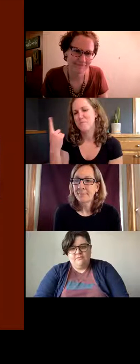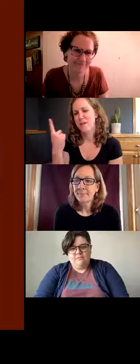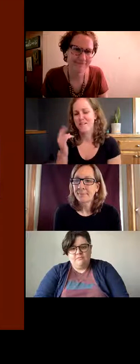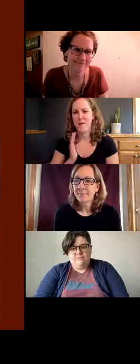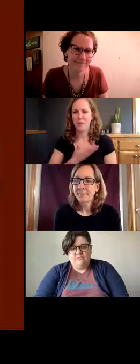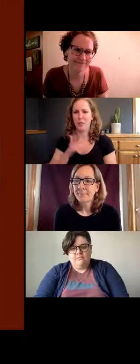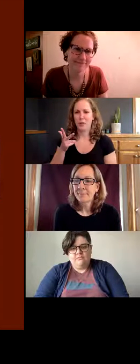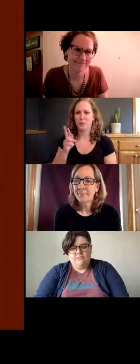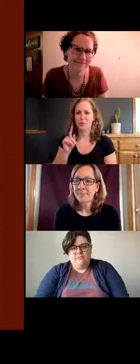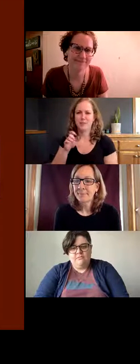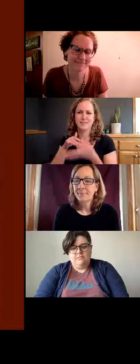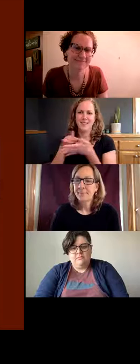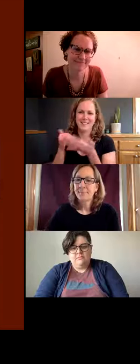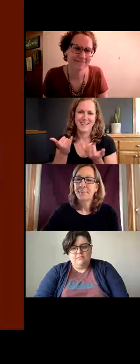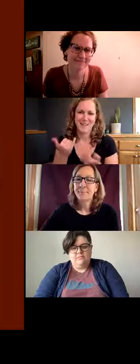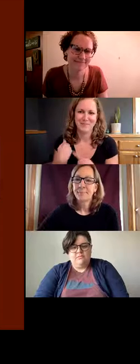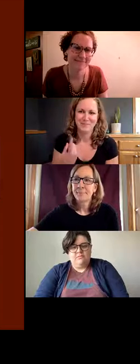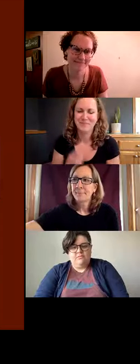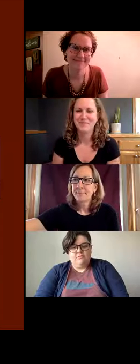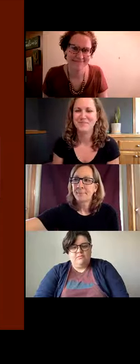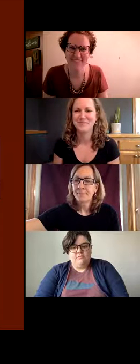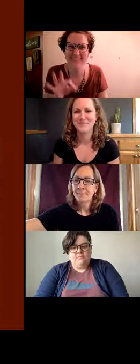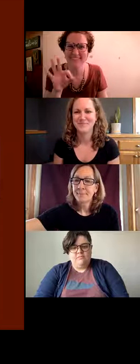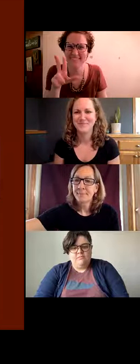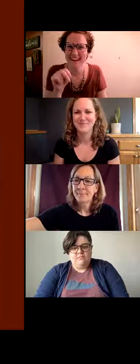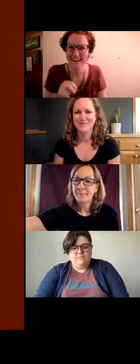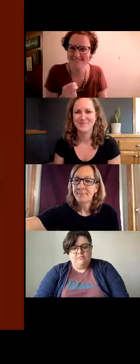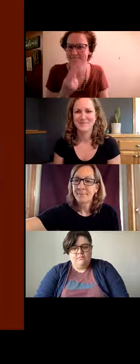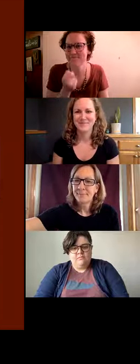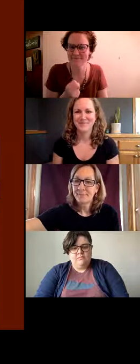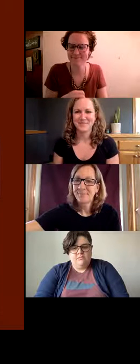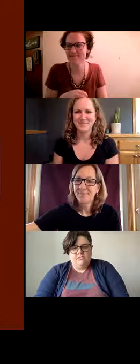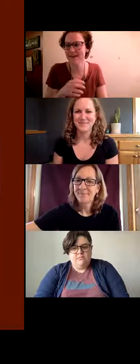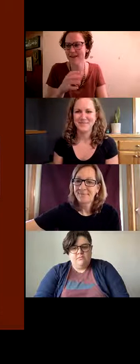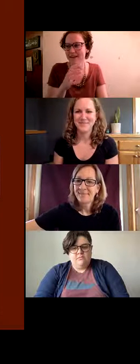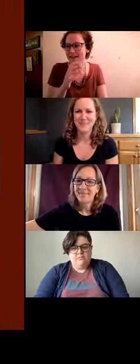see that at different grade levels. So at my third grade level, that's what we're working right now is hydro plants.